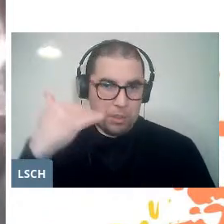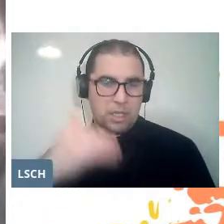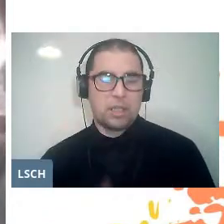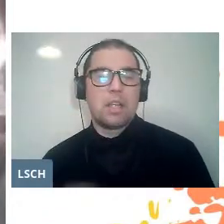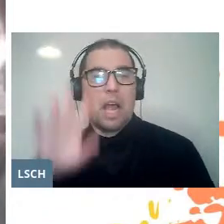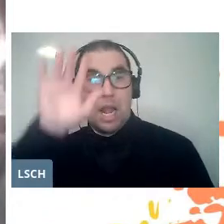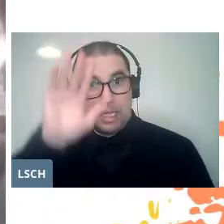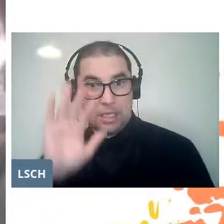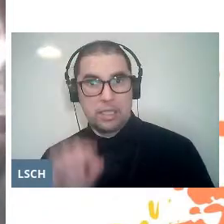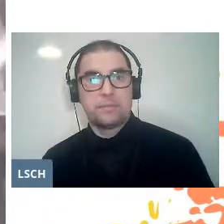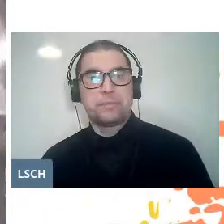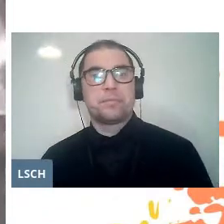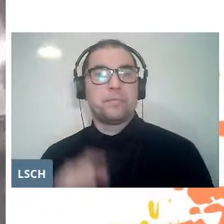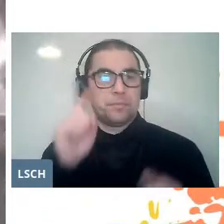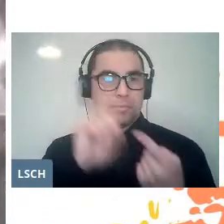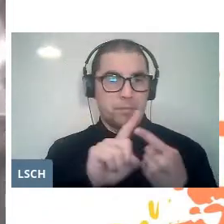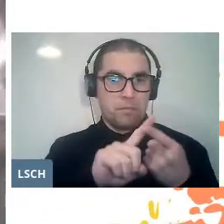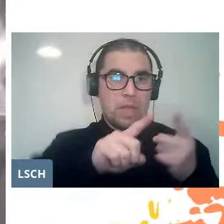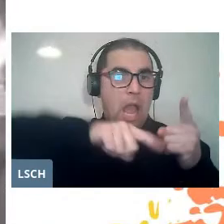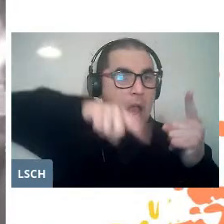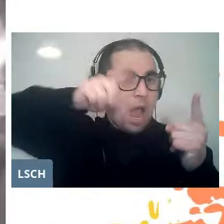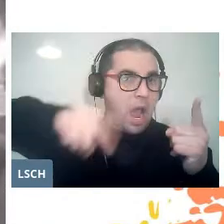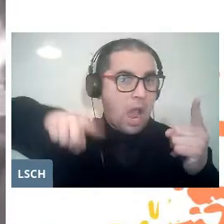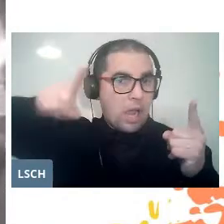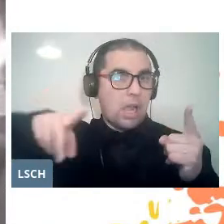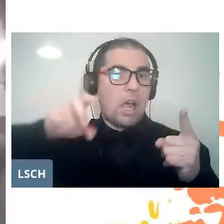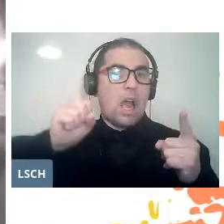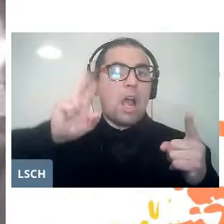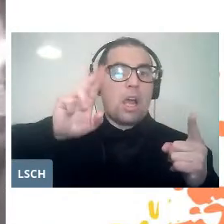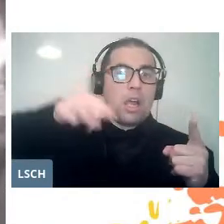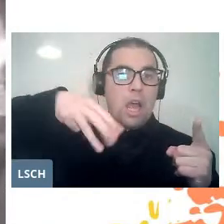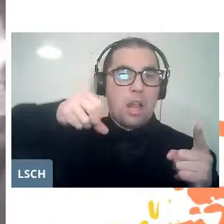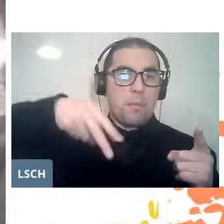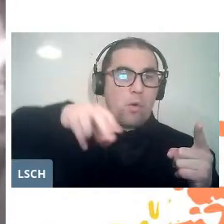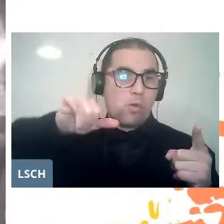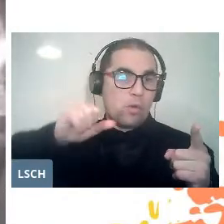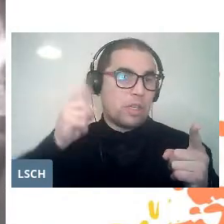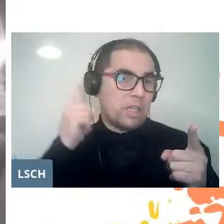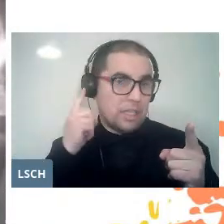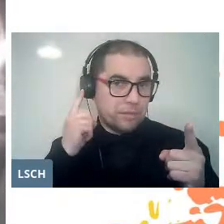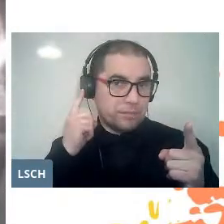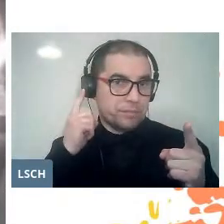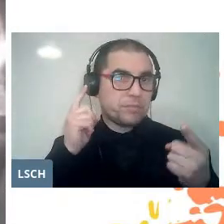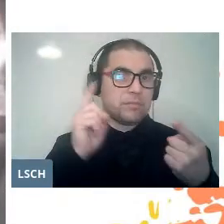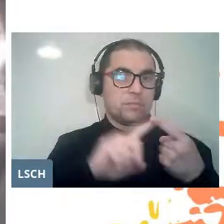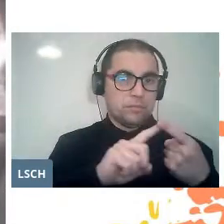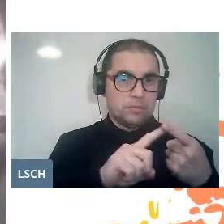the harmonic aspect, which is an obviously romantic harmony,